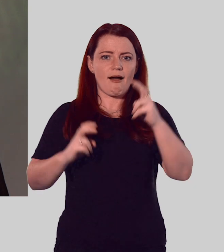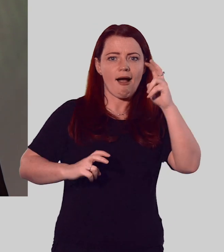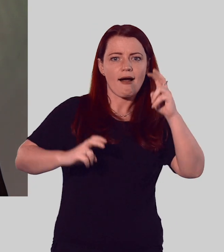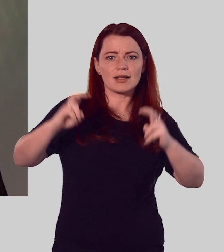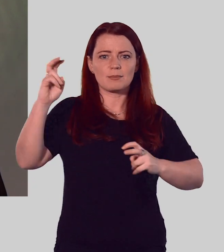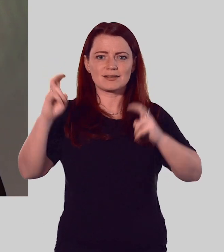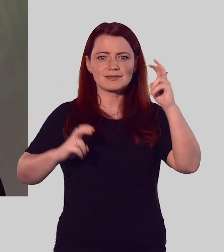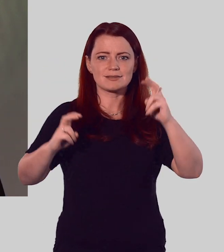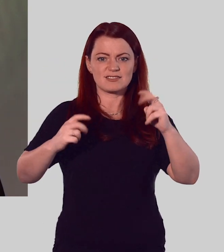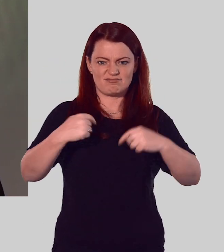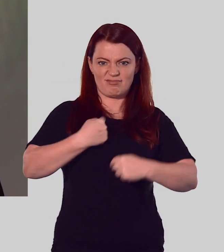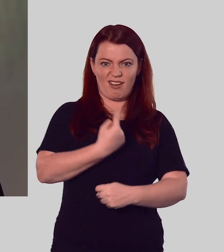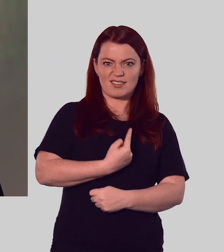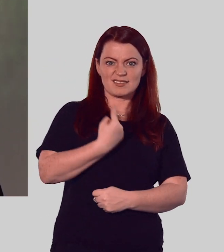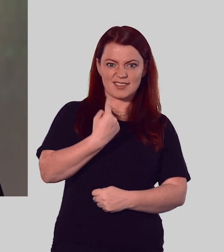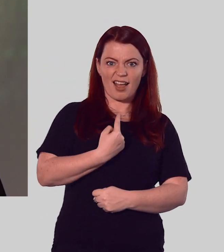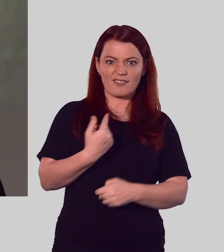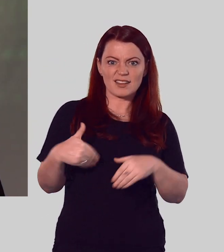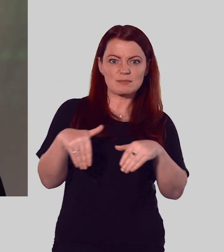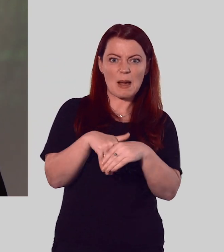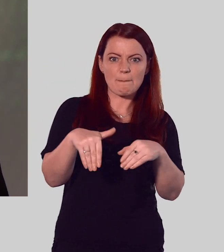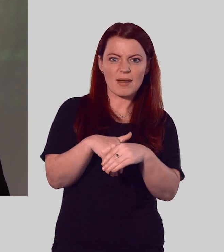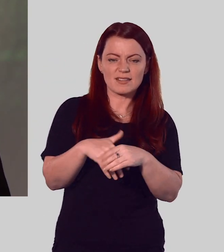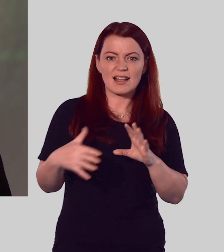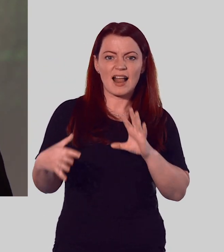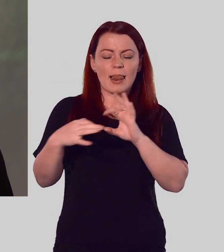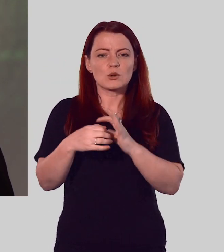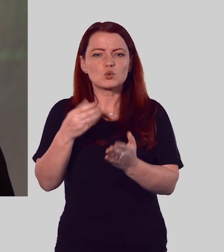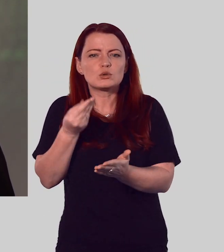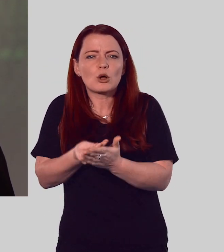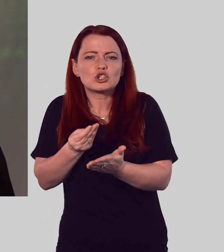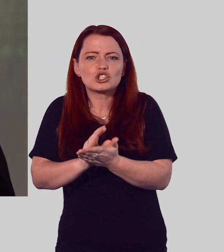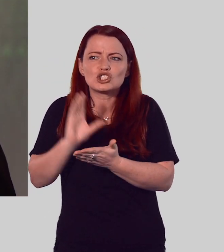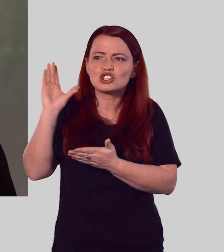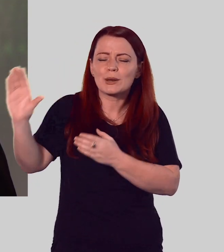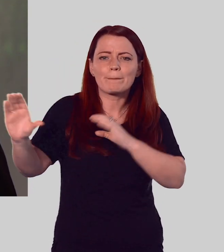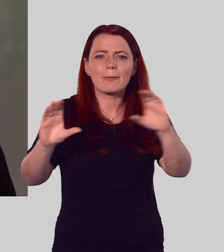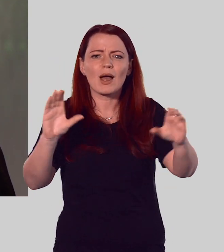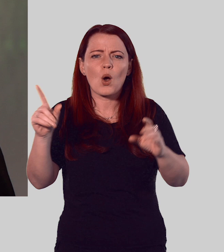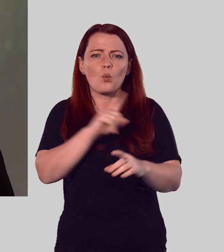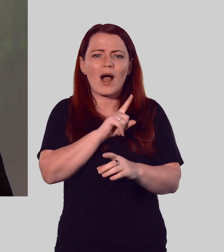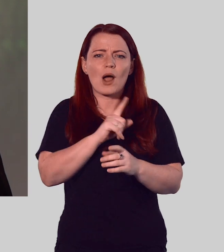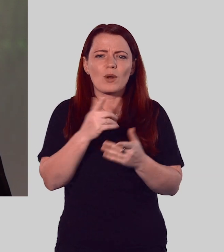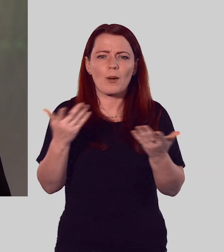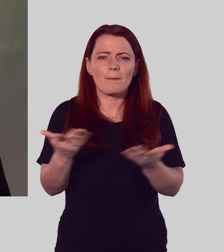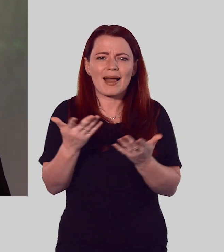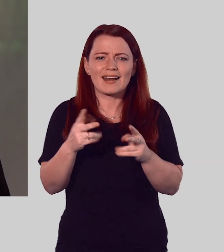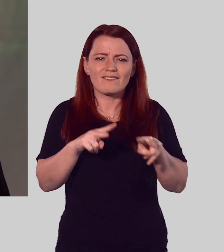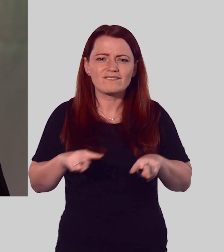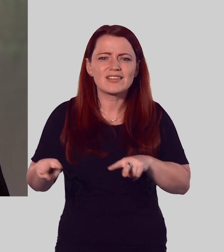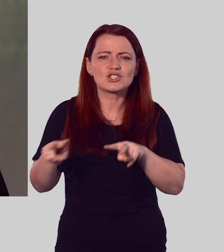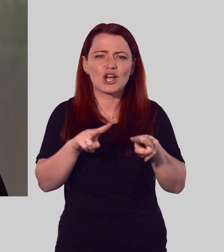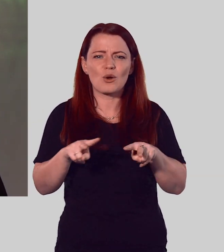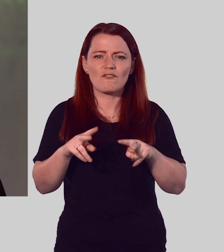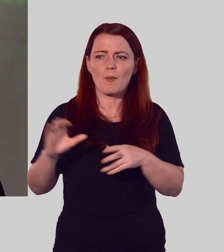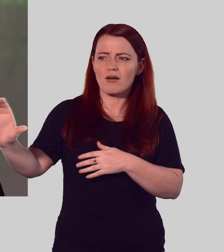of Virtual Migrants Collective about sponsorship and why we were playing a video from our sponsors EPM that didn't